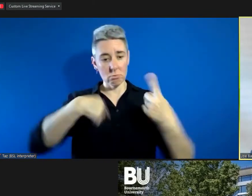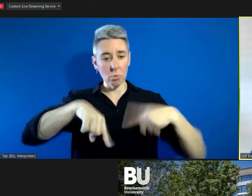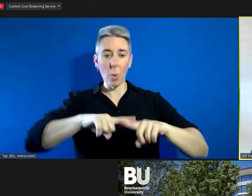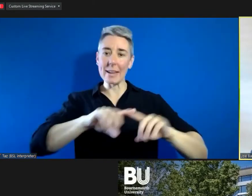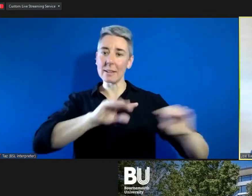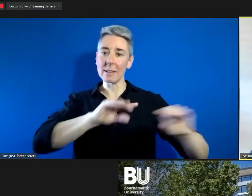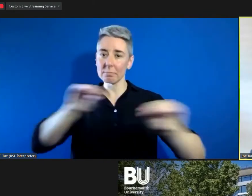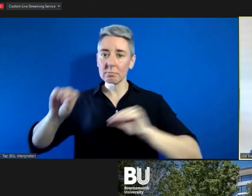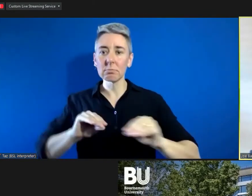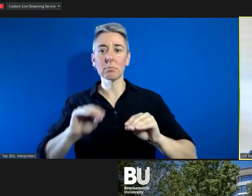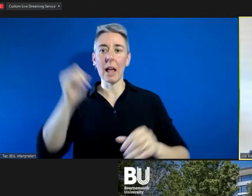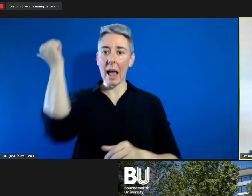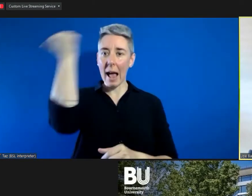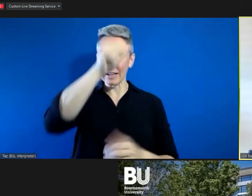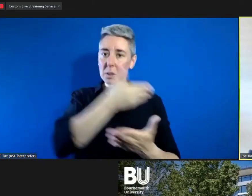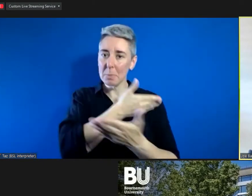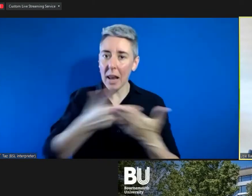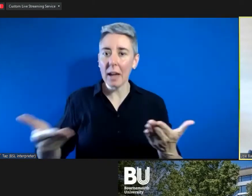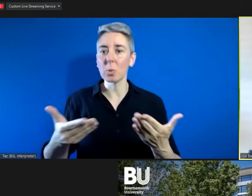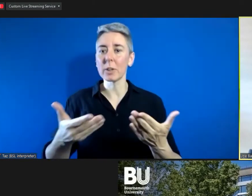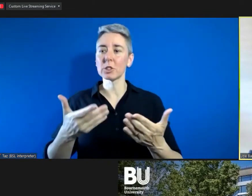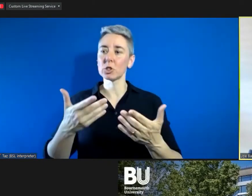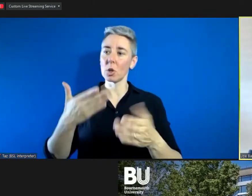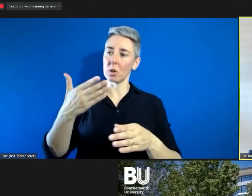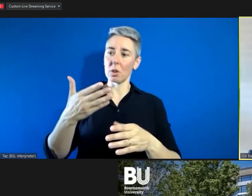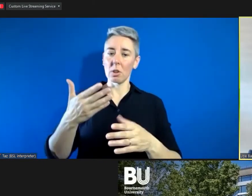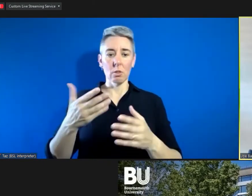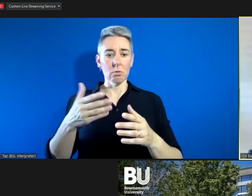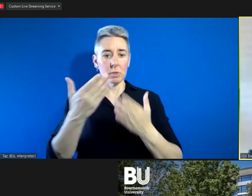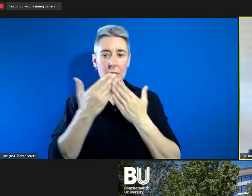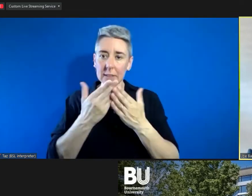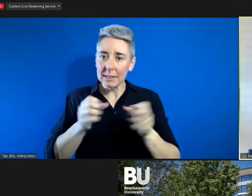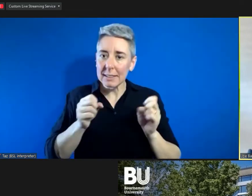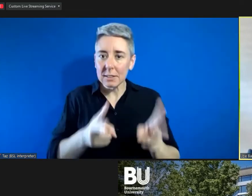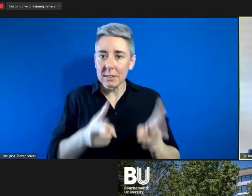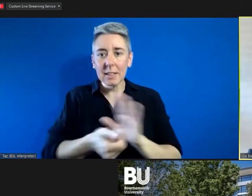philosophy, working classes history to students in lots of different sectors, settings, like